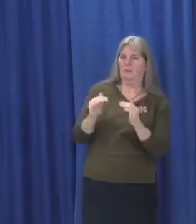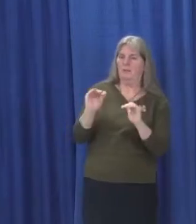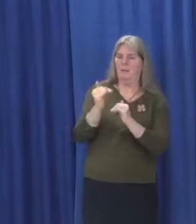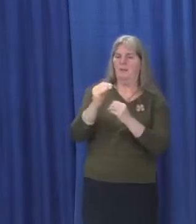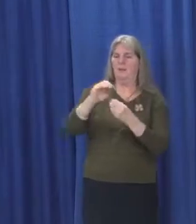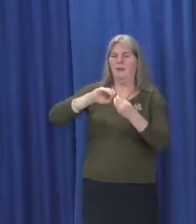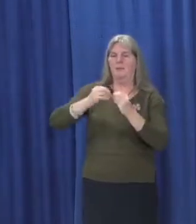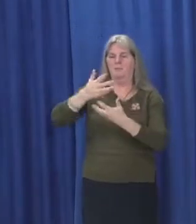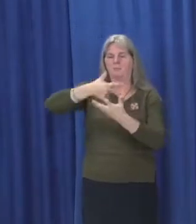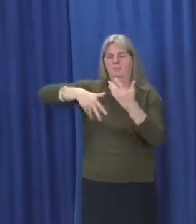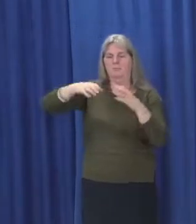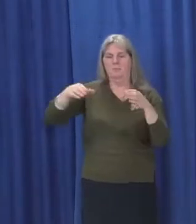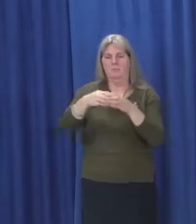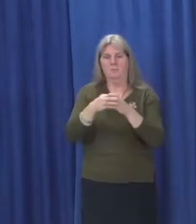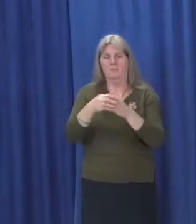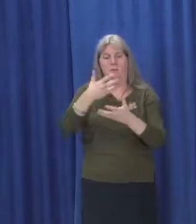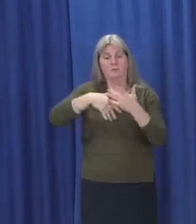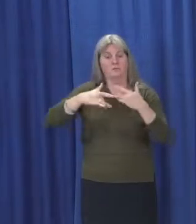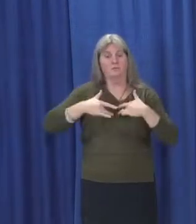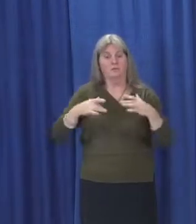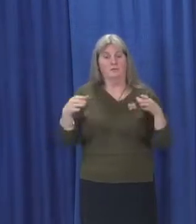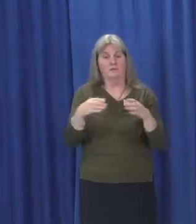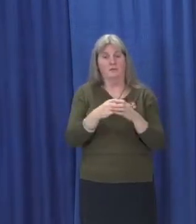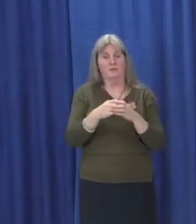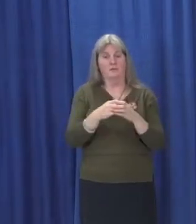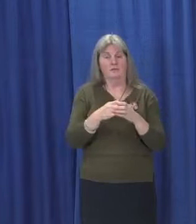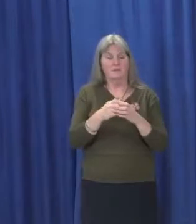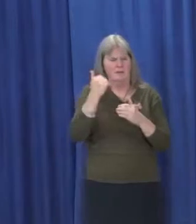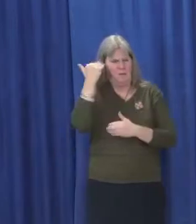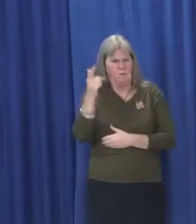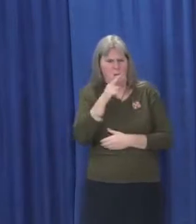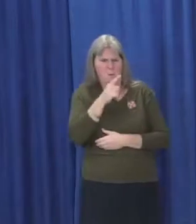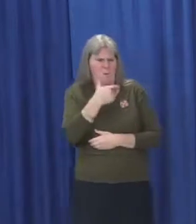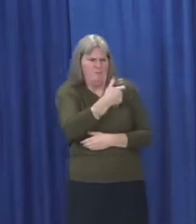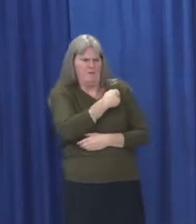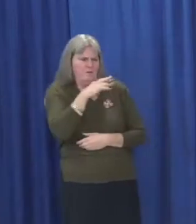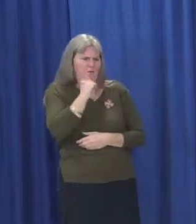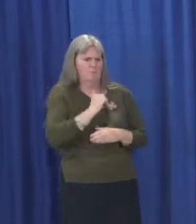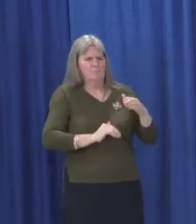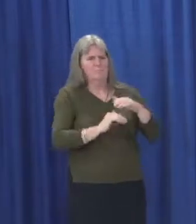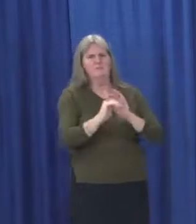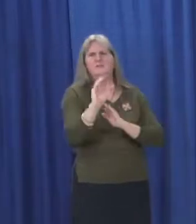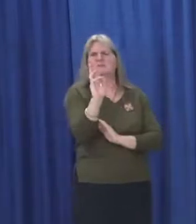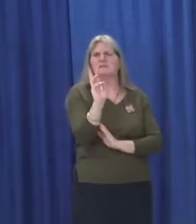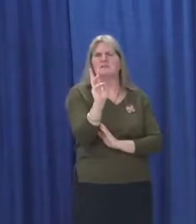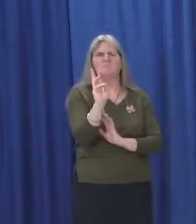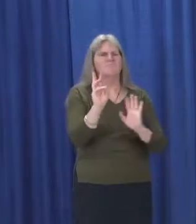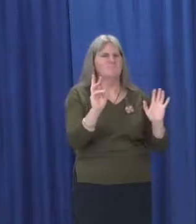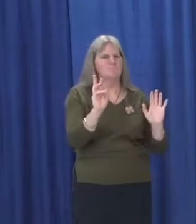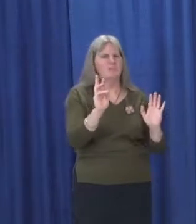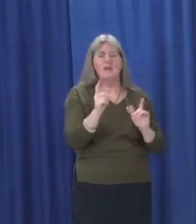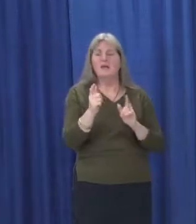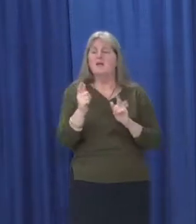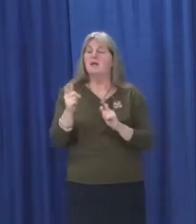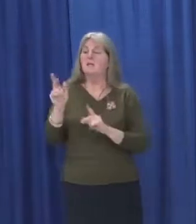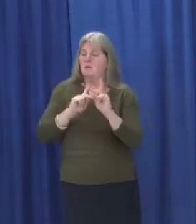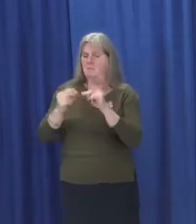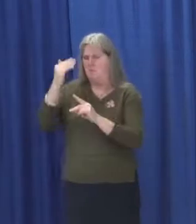limited. For social gatherings, stick to six and for a larger vaccinated